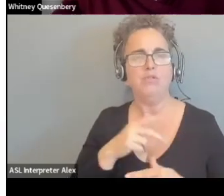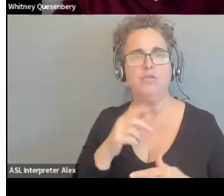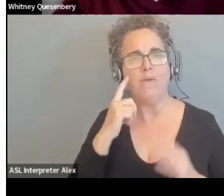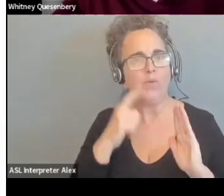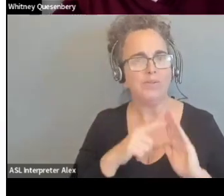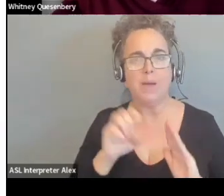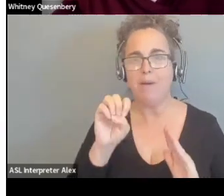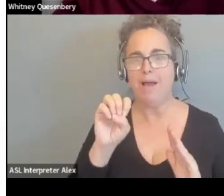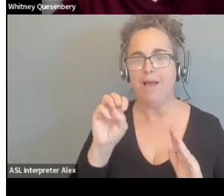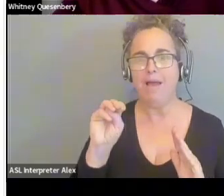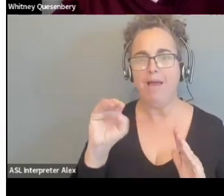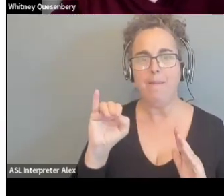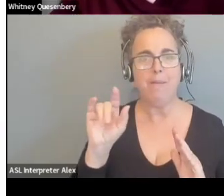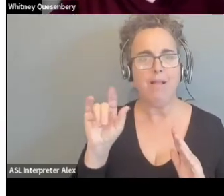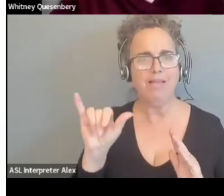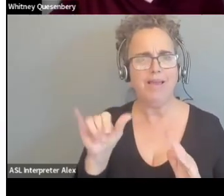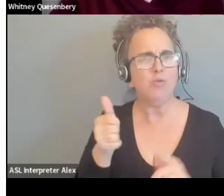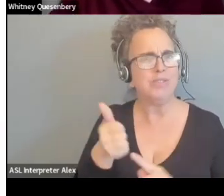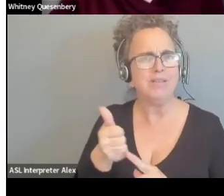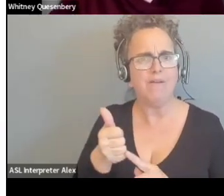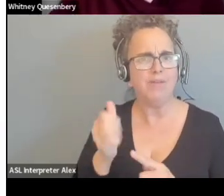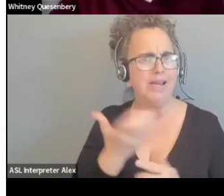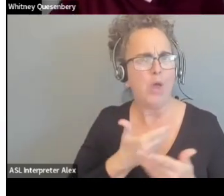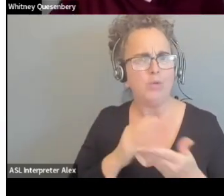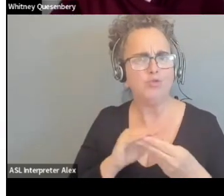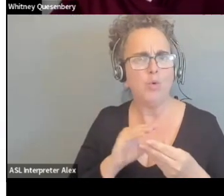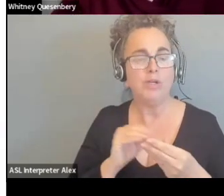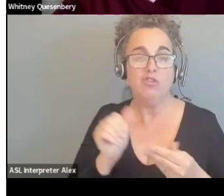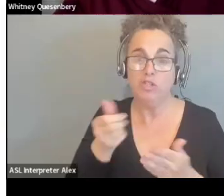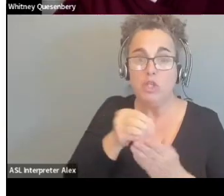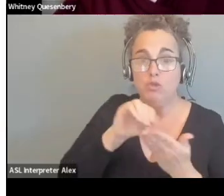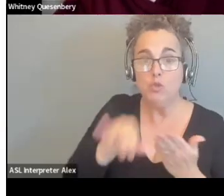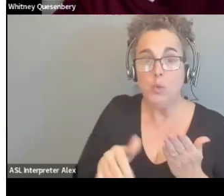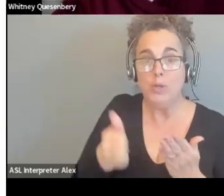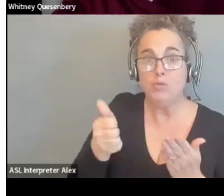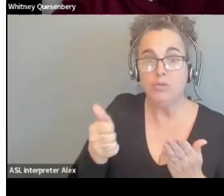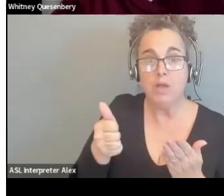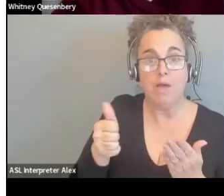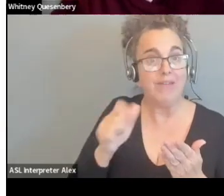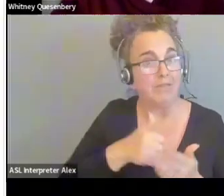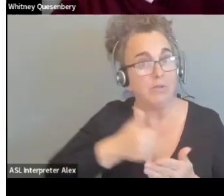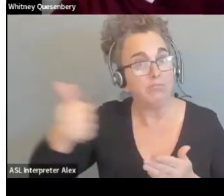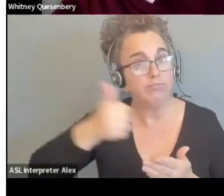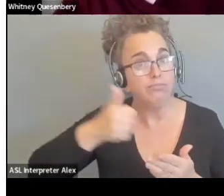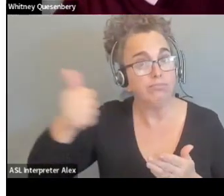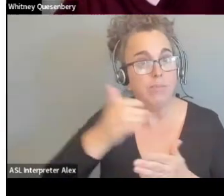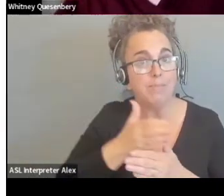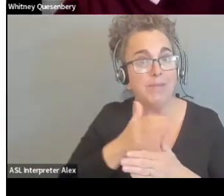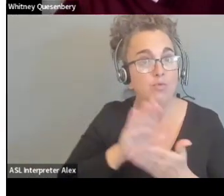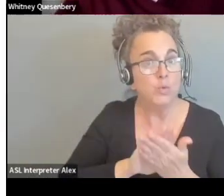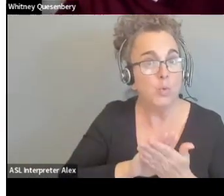and has to, you know, get back and forth to school. Leah is a writer, is is working at home at the computer all day.